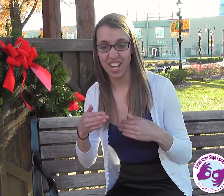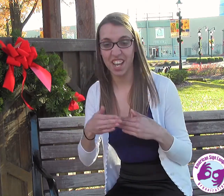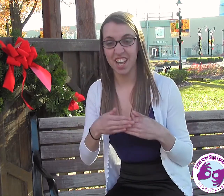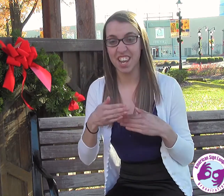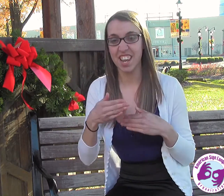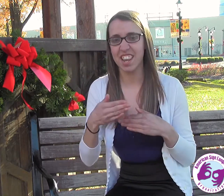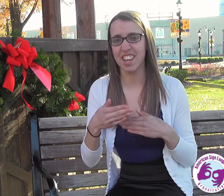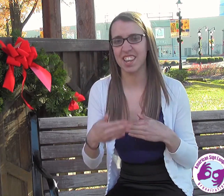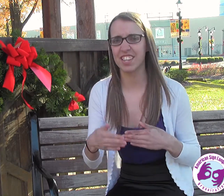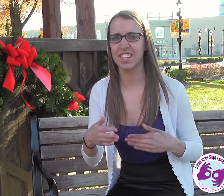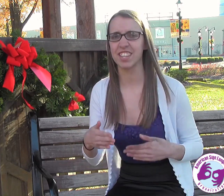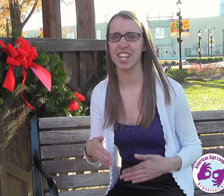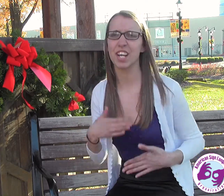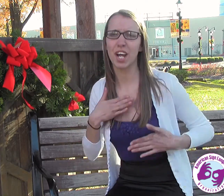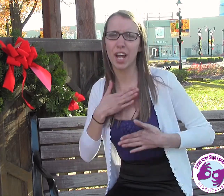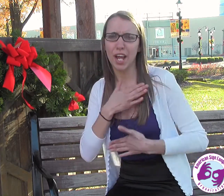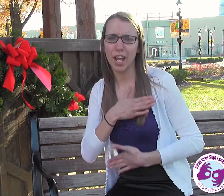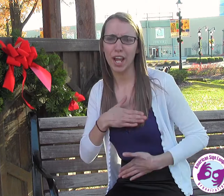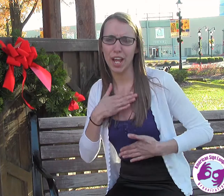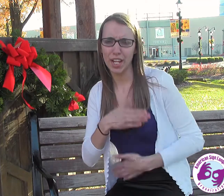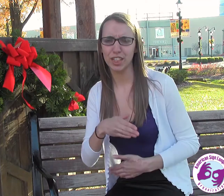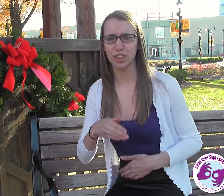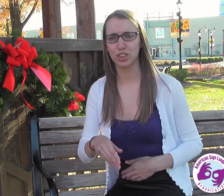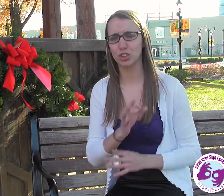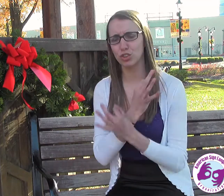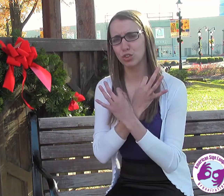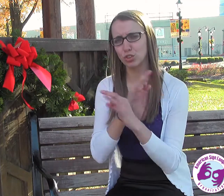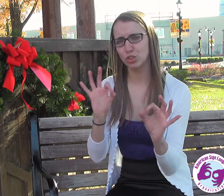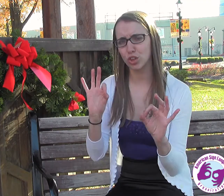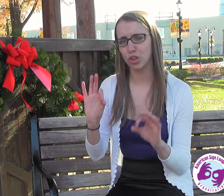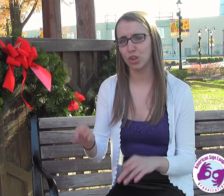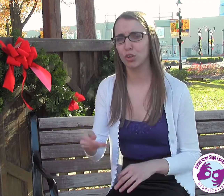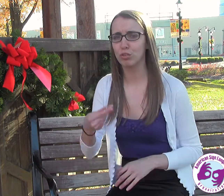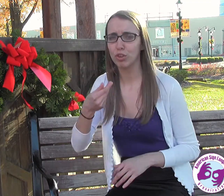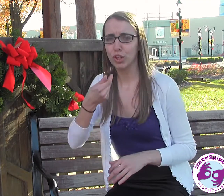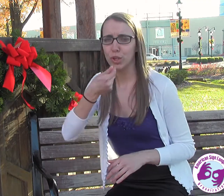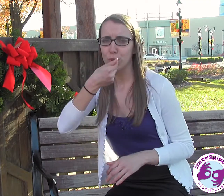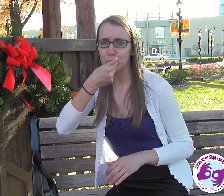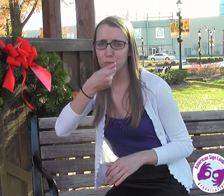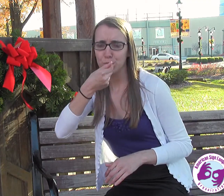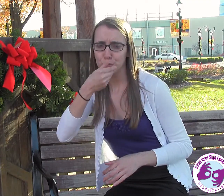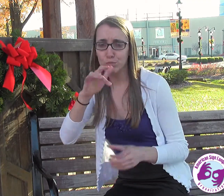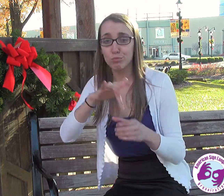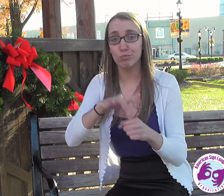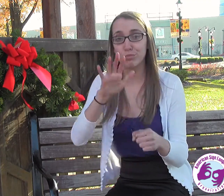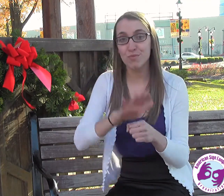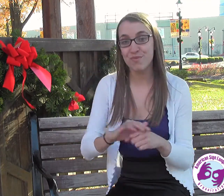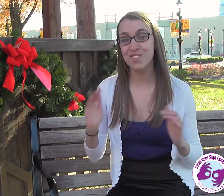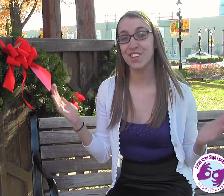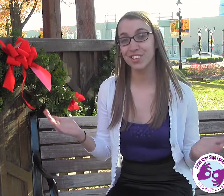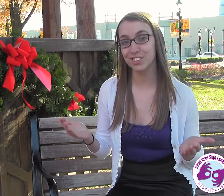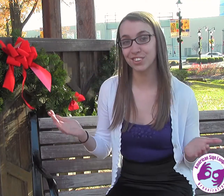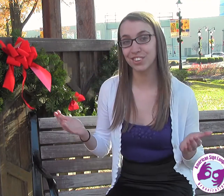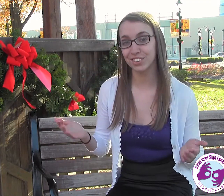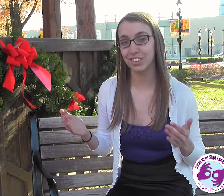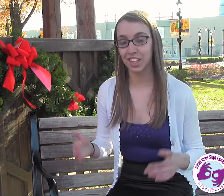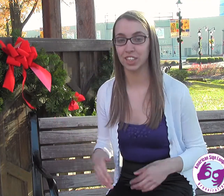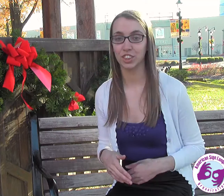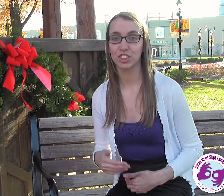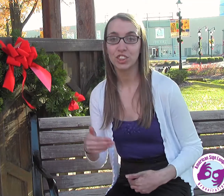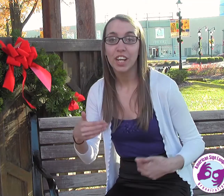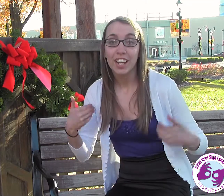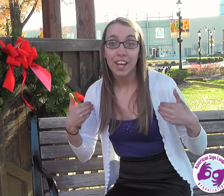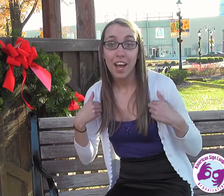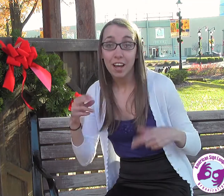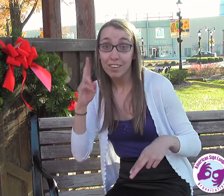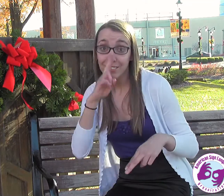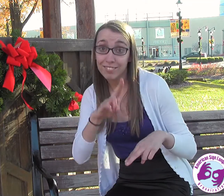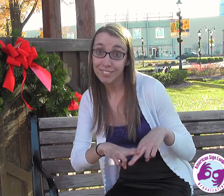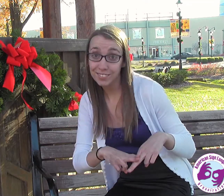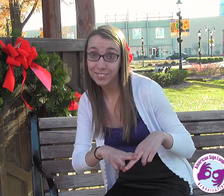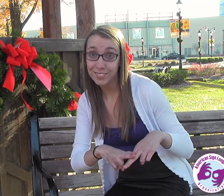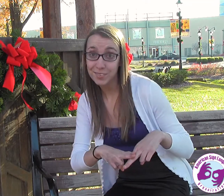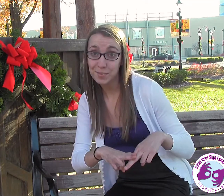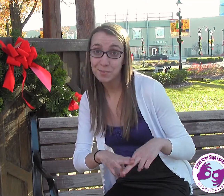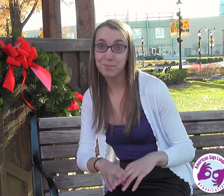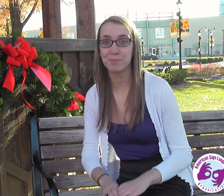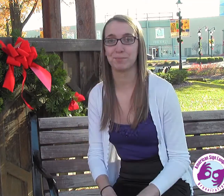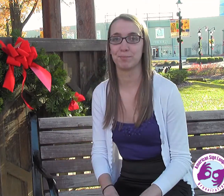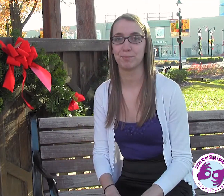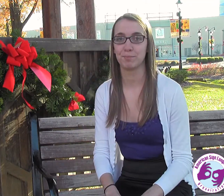Also, be sure to enjoy the free pizza and drinks, not to mention the conversations. Just have fun!